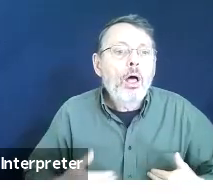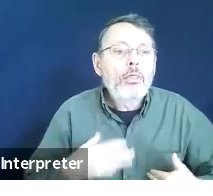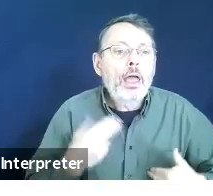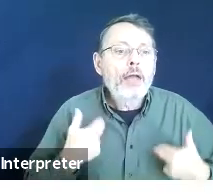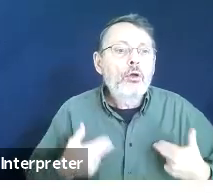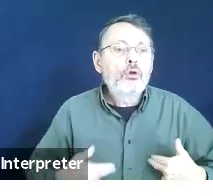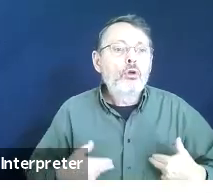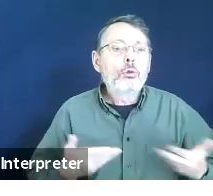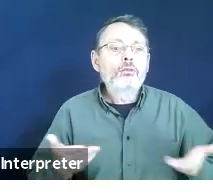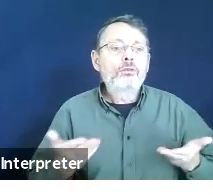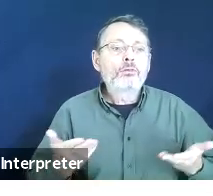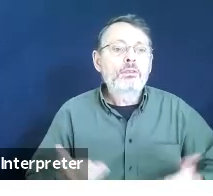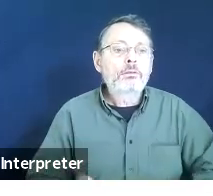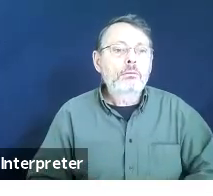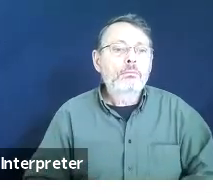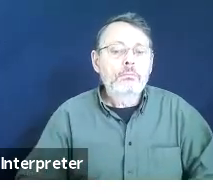delivery of equipment and provide services.